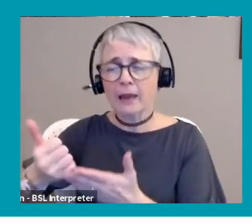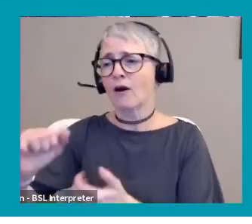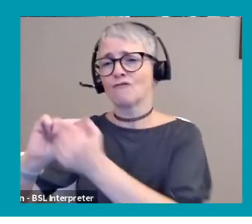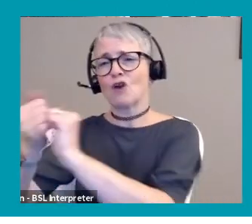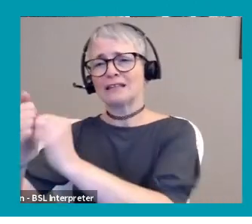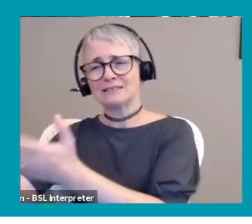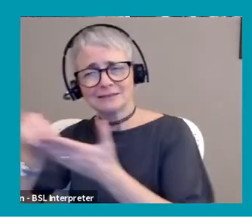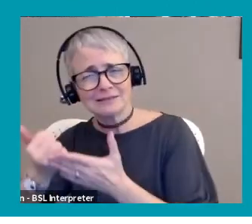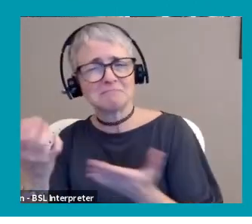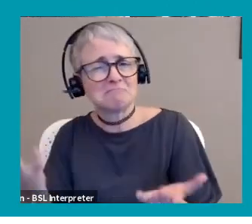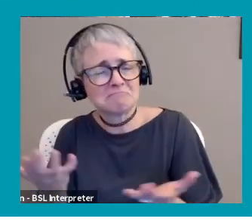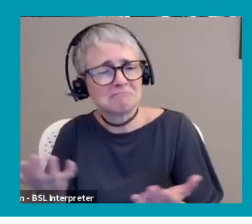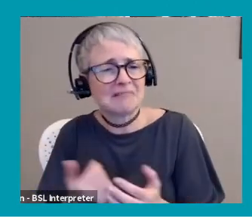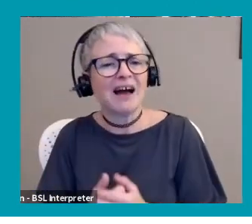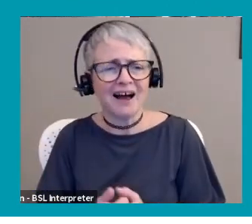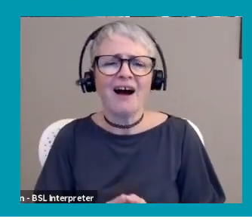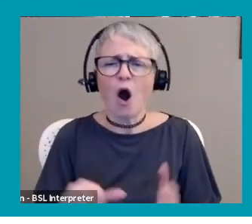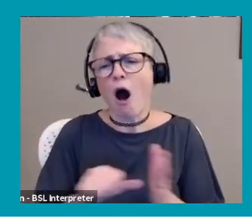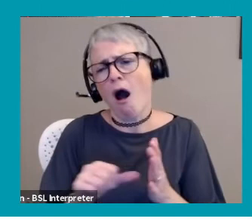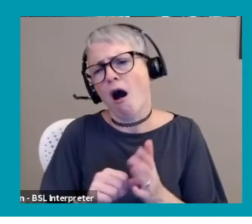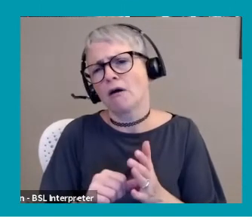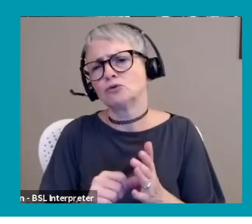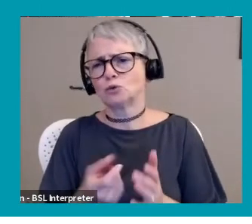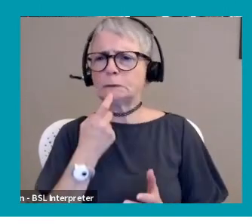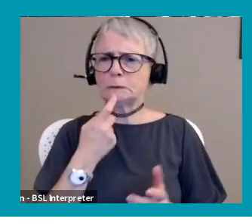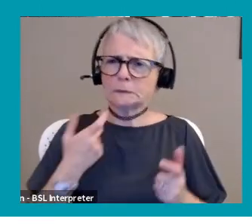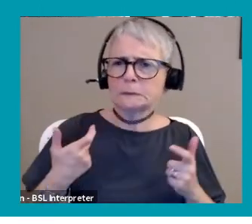We know it's difficult to stay positive when you say stay positive.